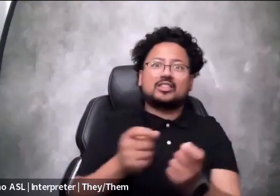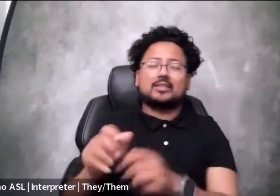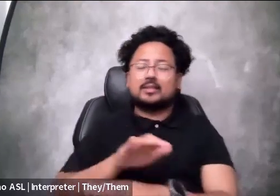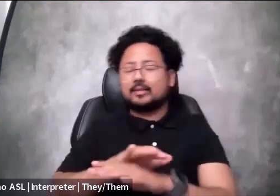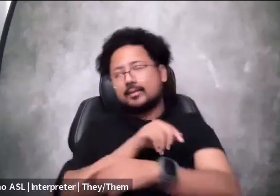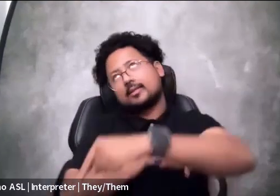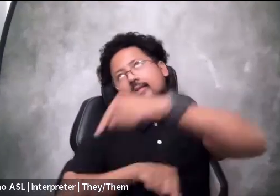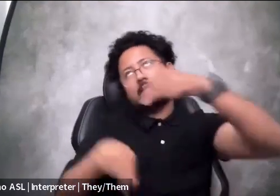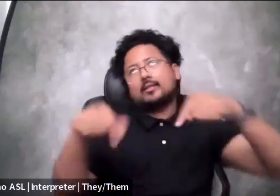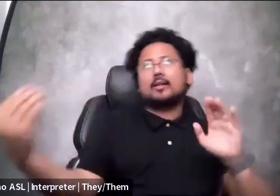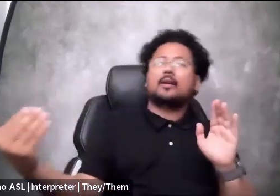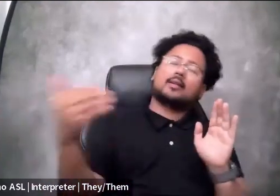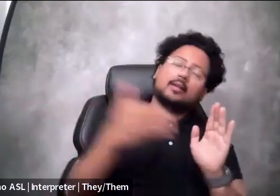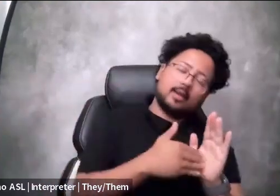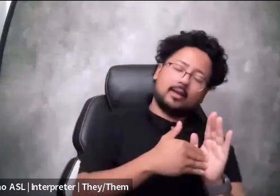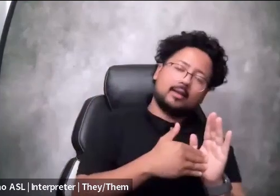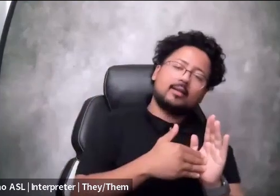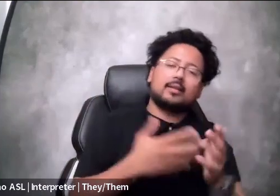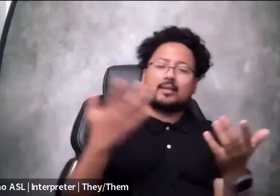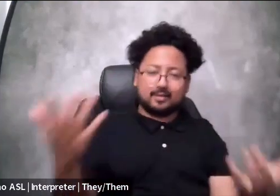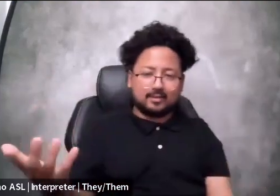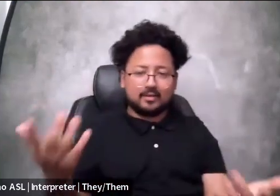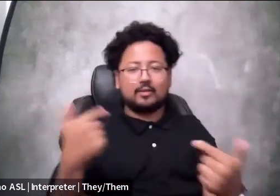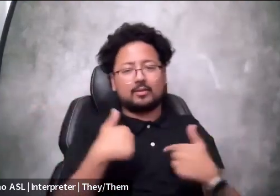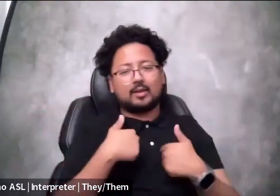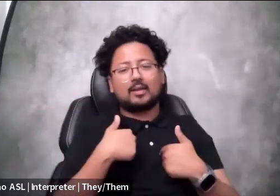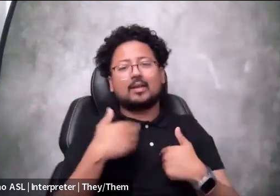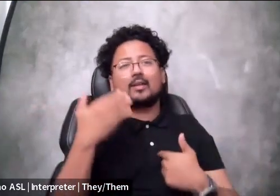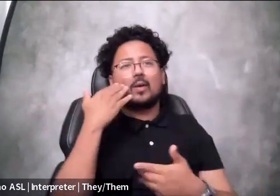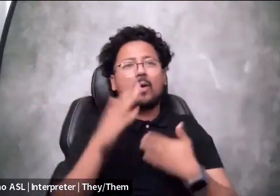the other hand, I know all the nuances, David, everyone, Joe,